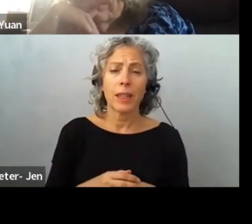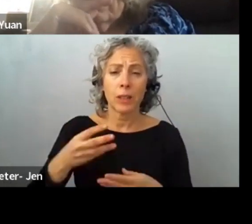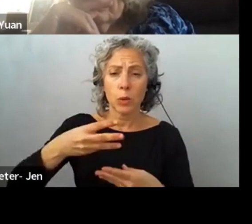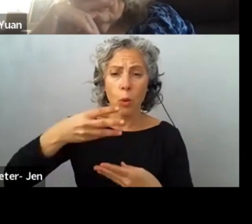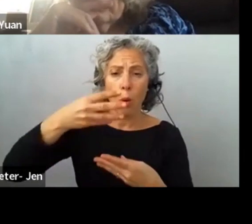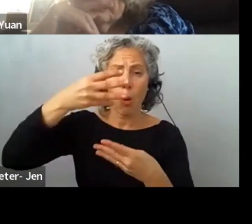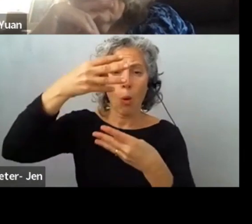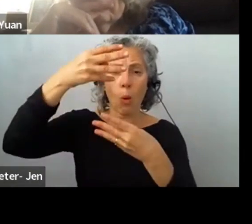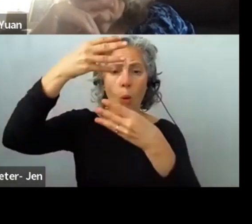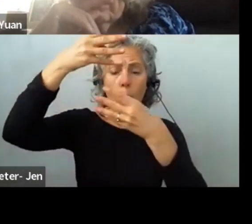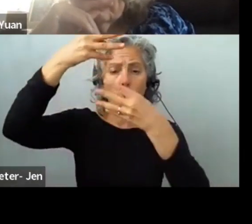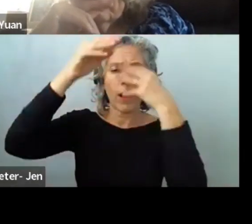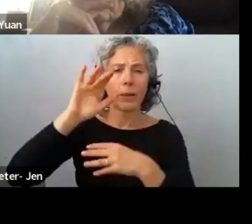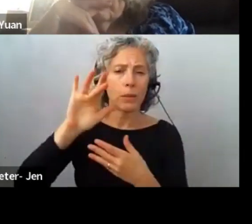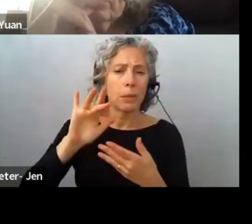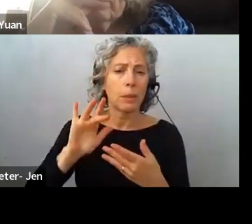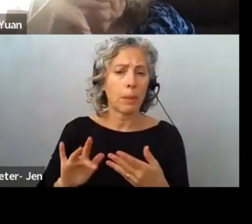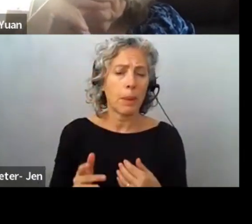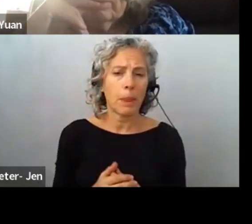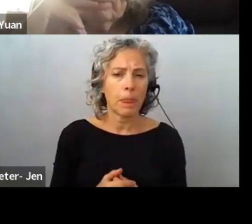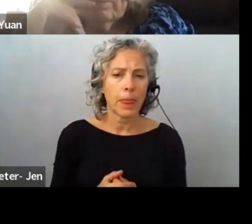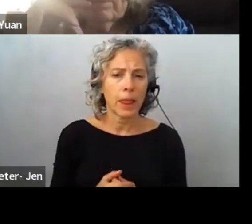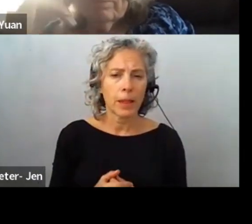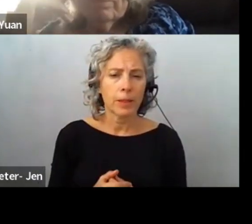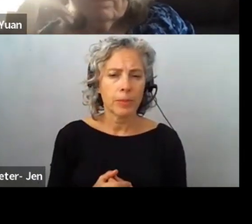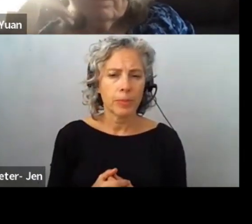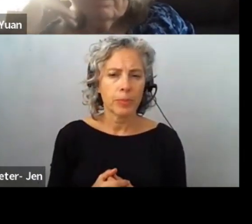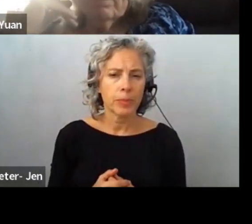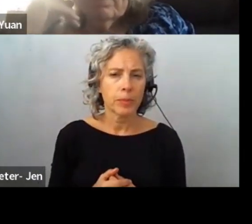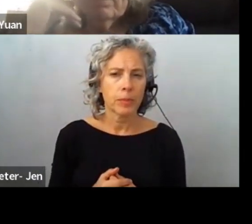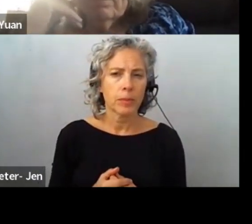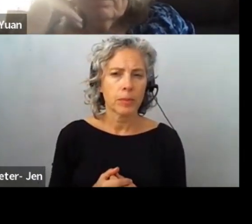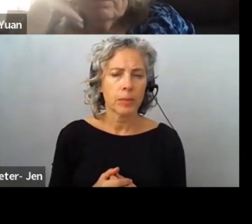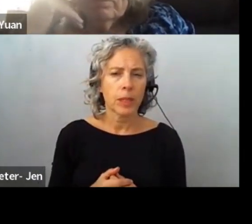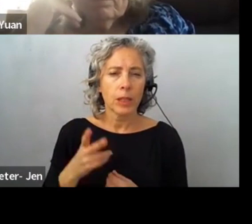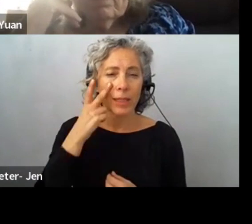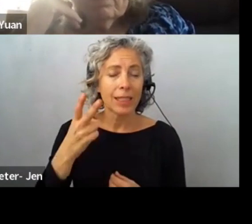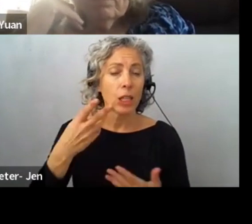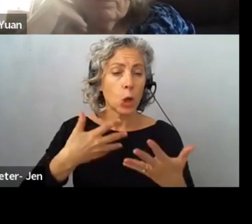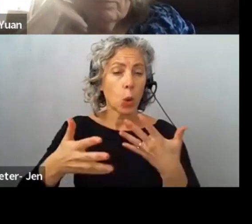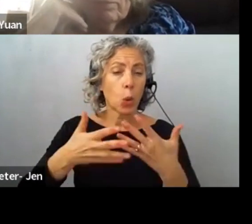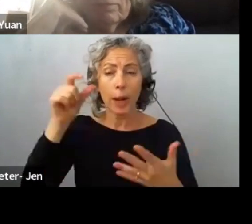little gray bar that you need to scroll down to be able to find all six questions and we really